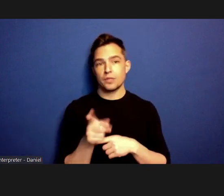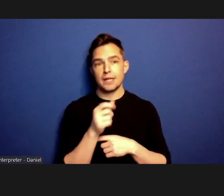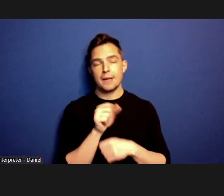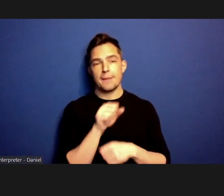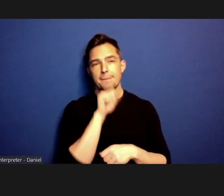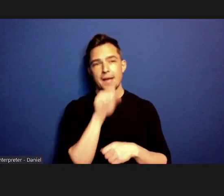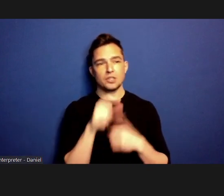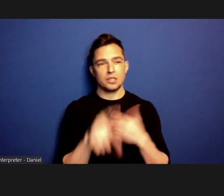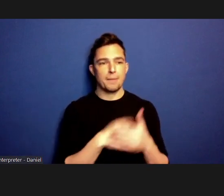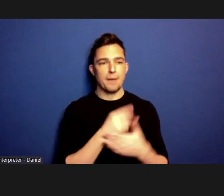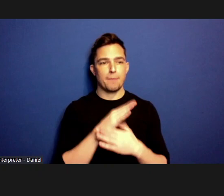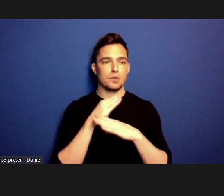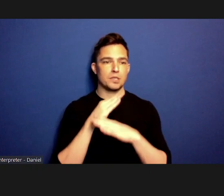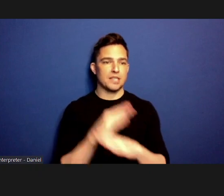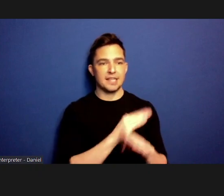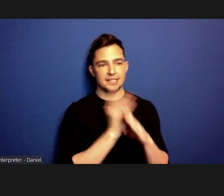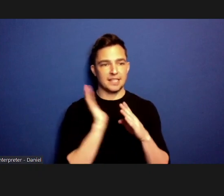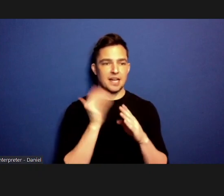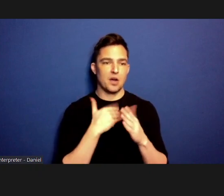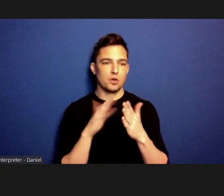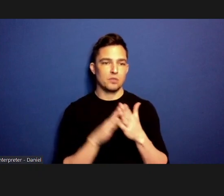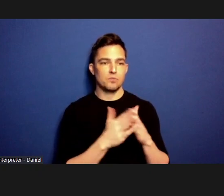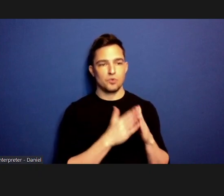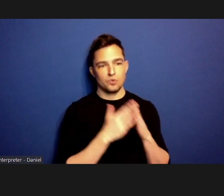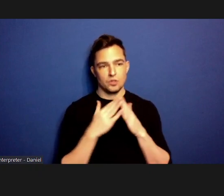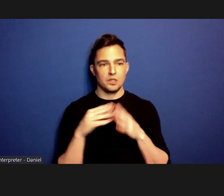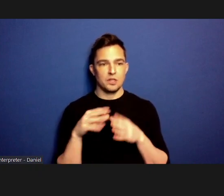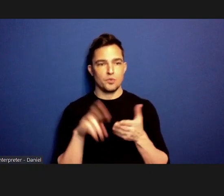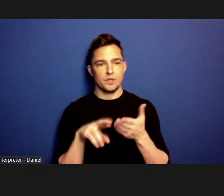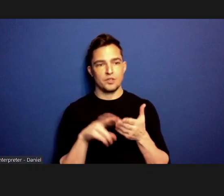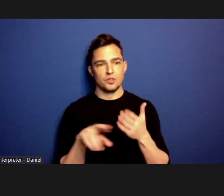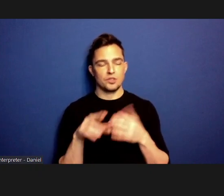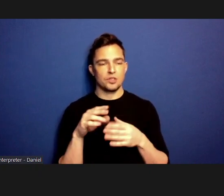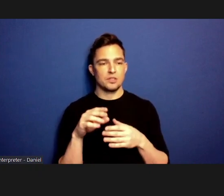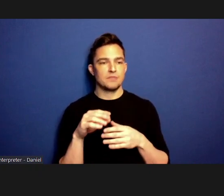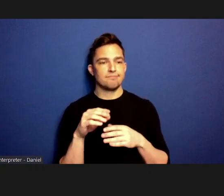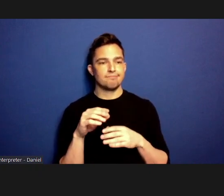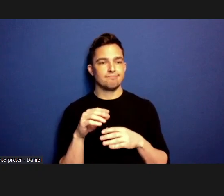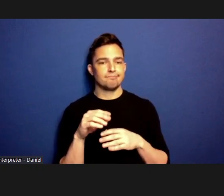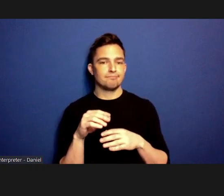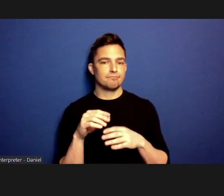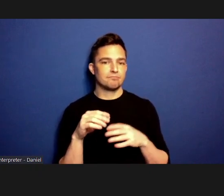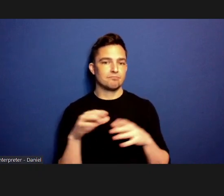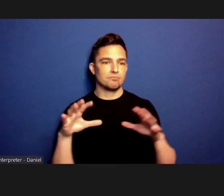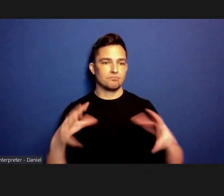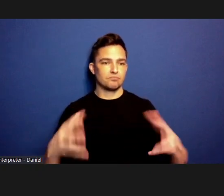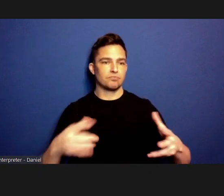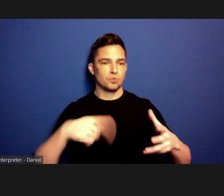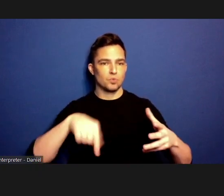protecting our communities in the research industrial complex. So like Tanitia had mentioned,